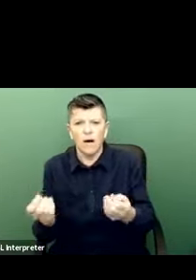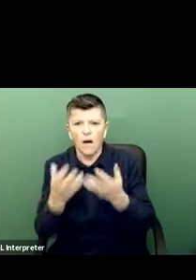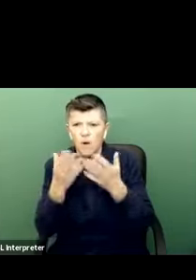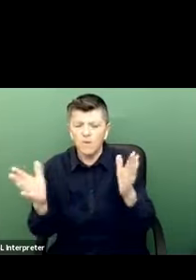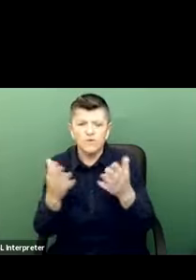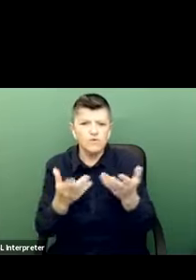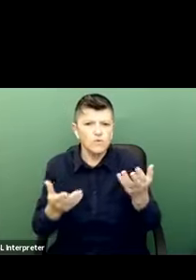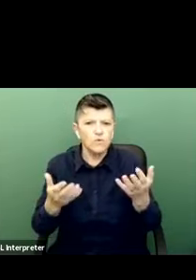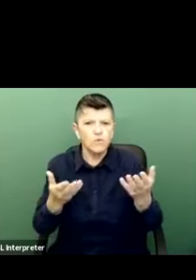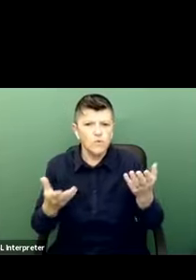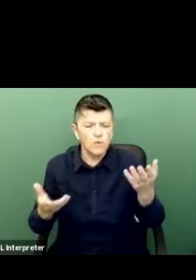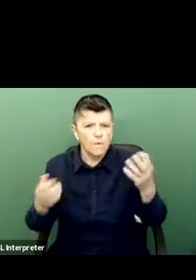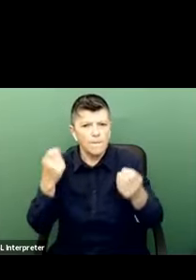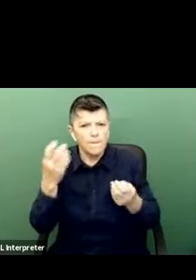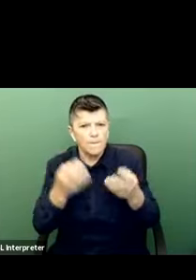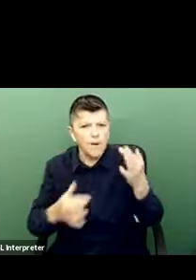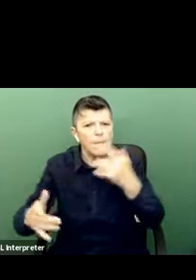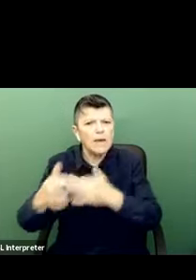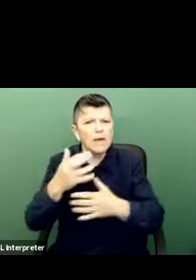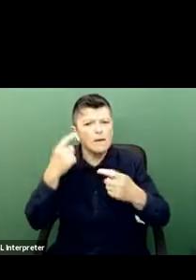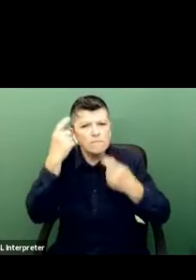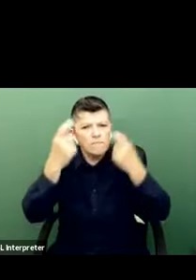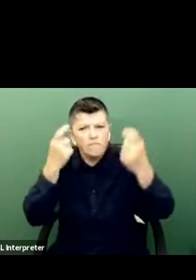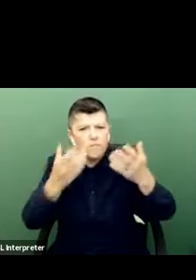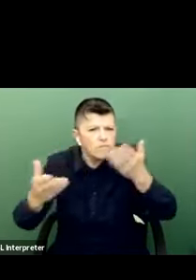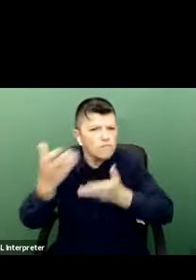food, shelter, or by helping to develop economic